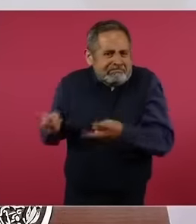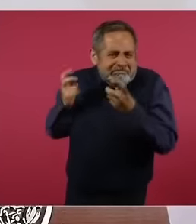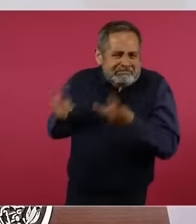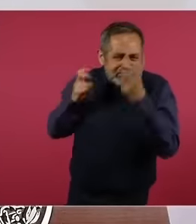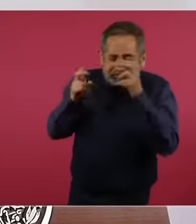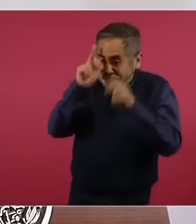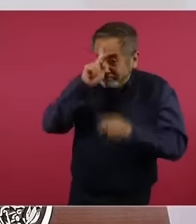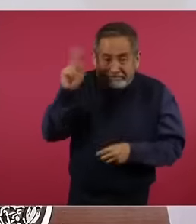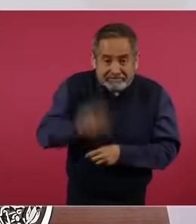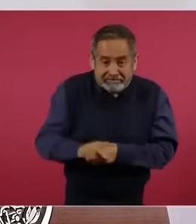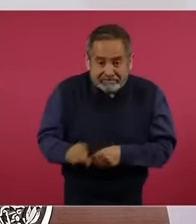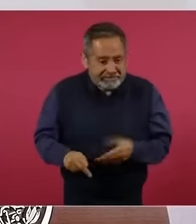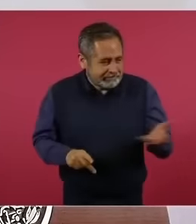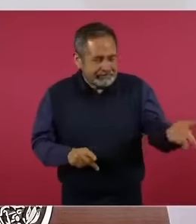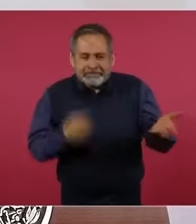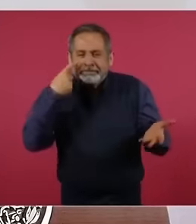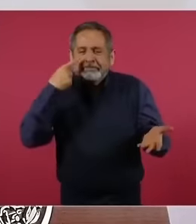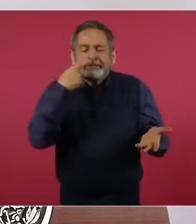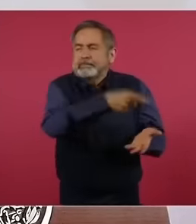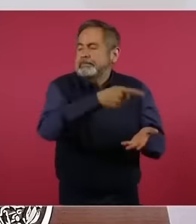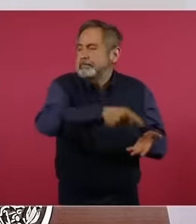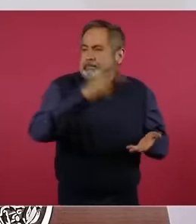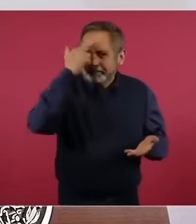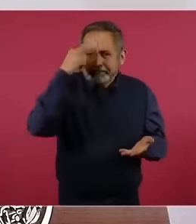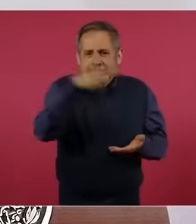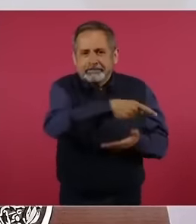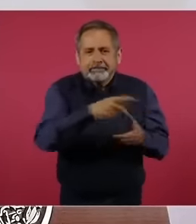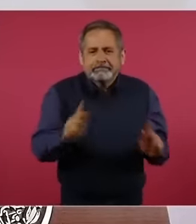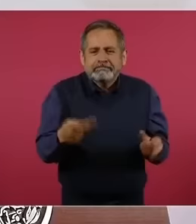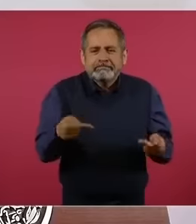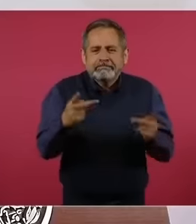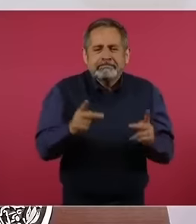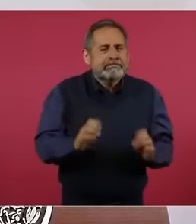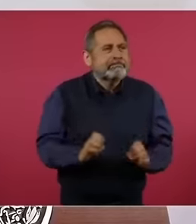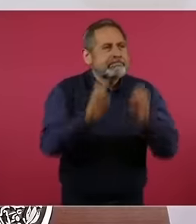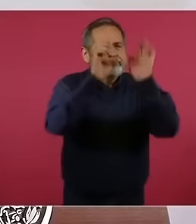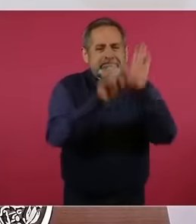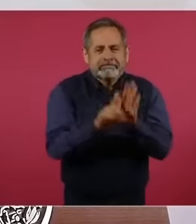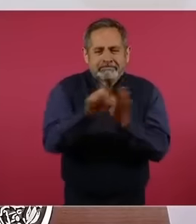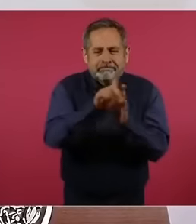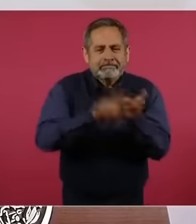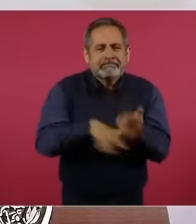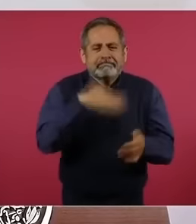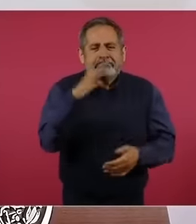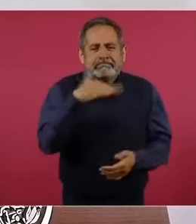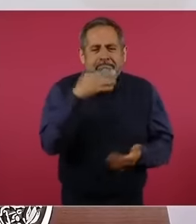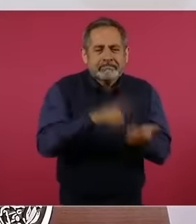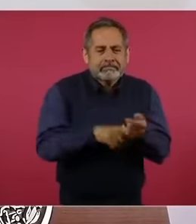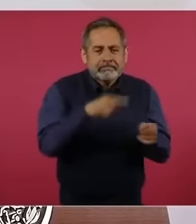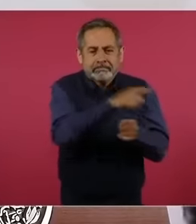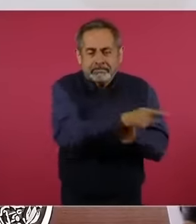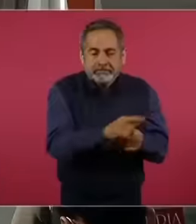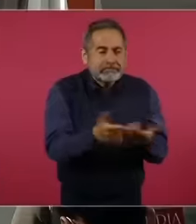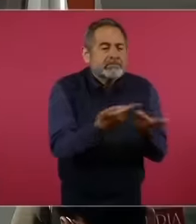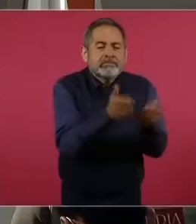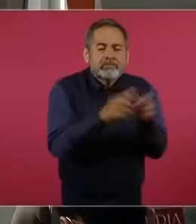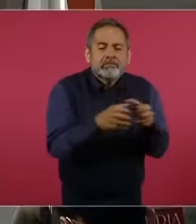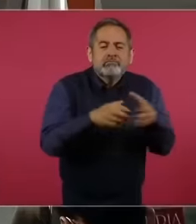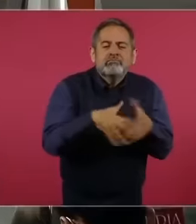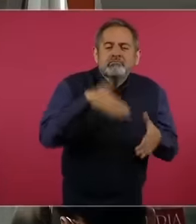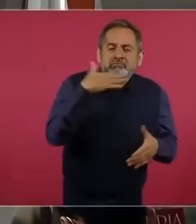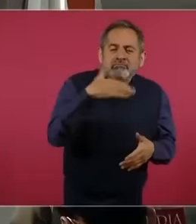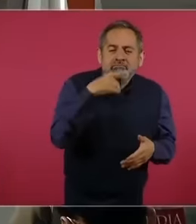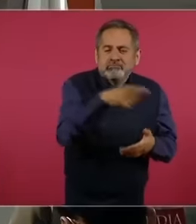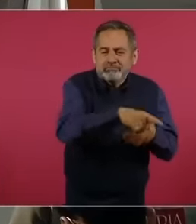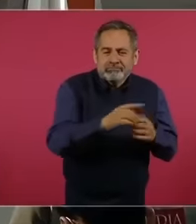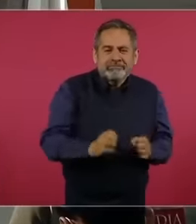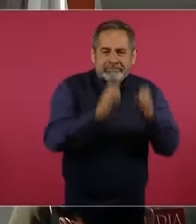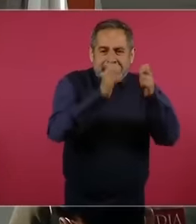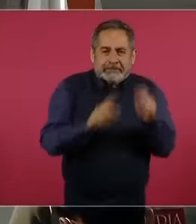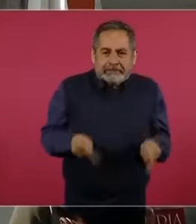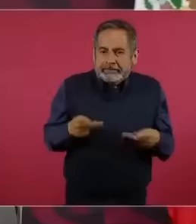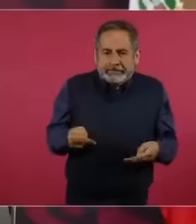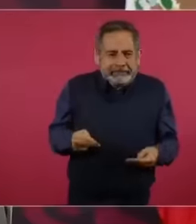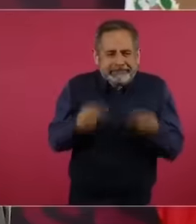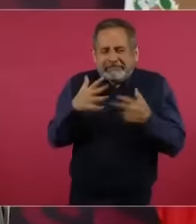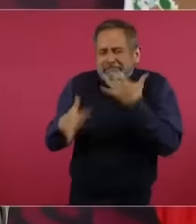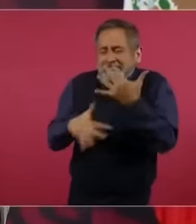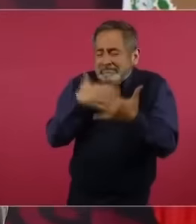those who sold the apartments here, the Benito Juárez real estate cartel, the